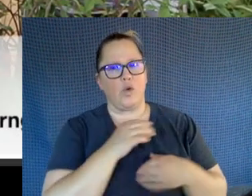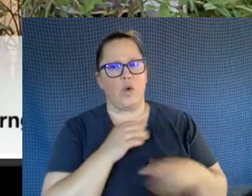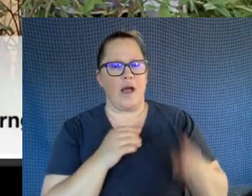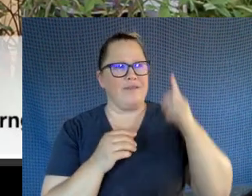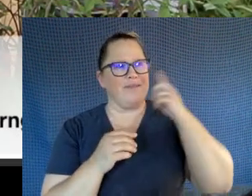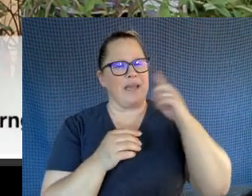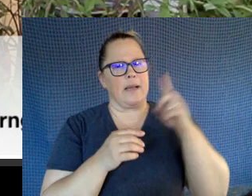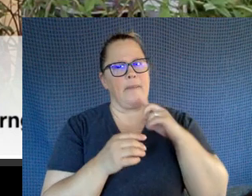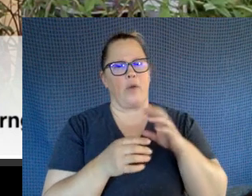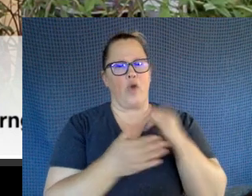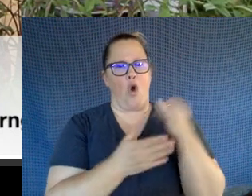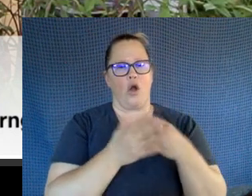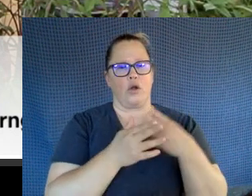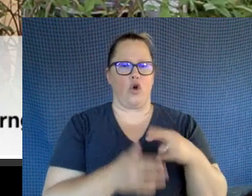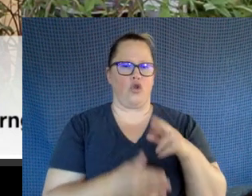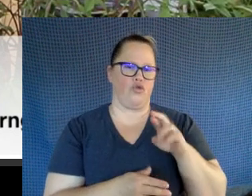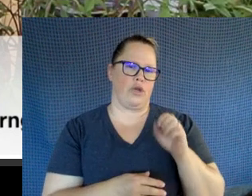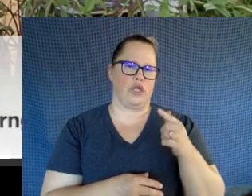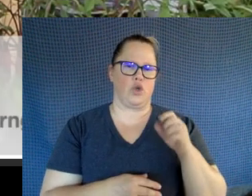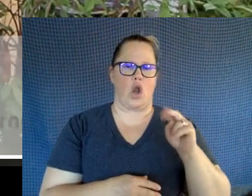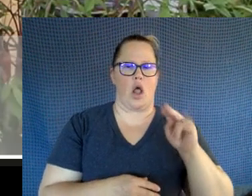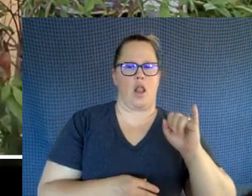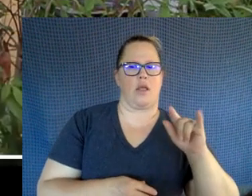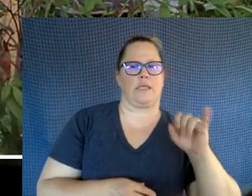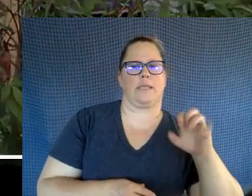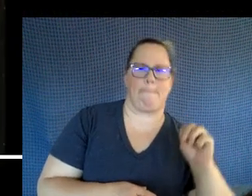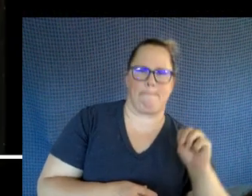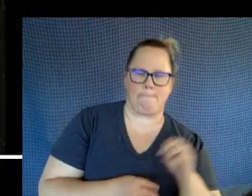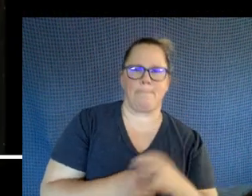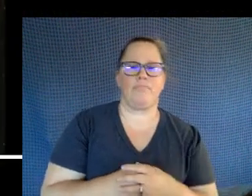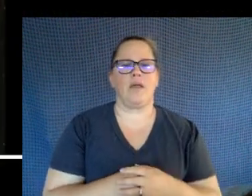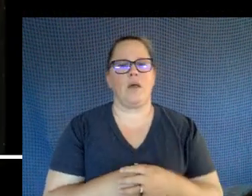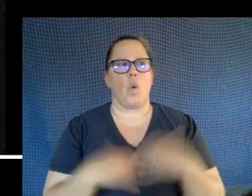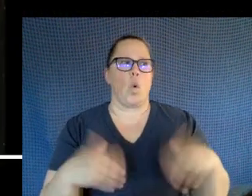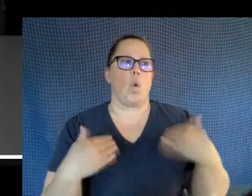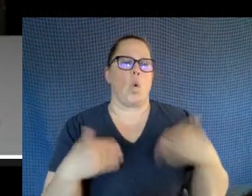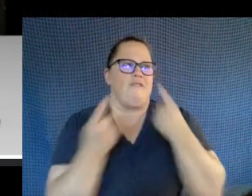this painting behind me American Gothic is very famous it's got the grumpy old